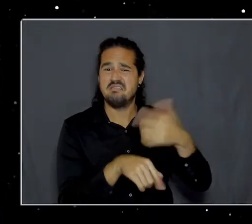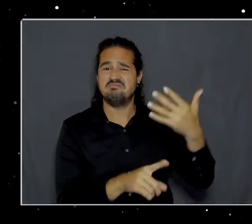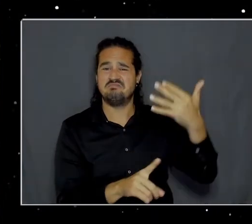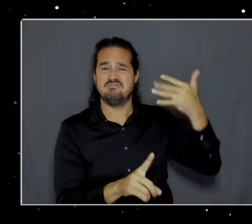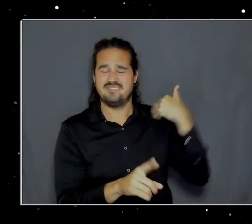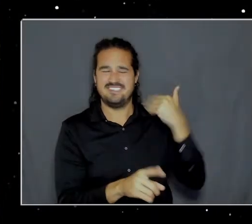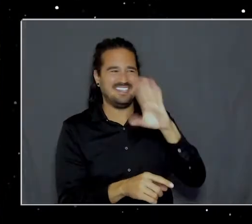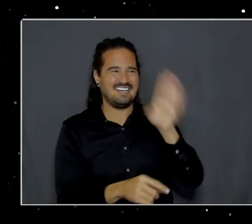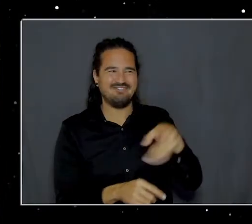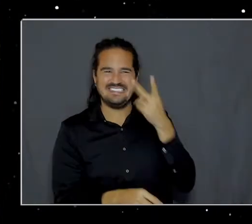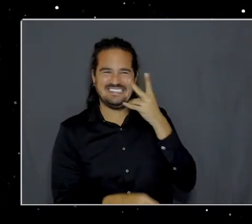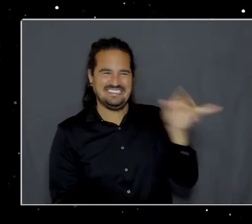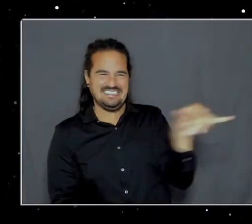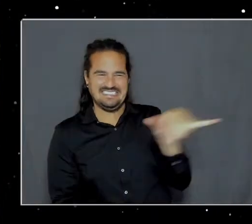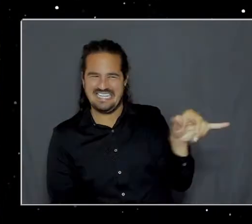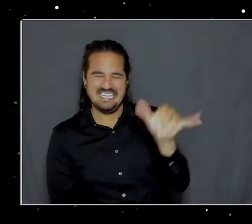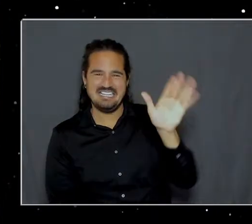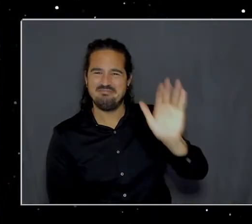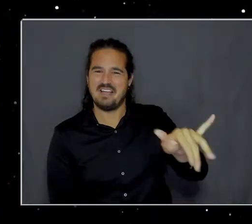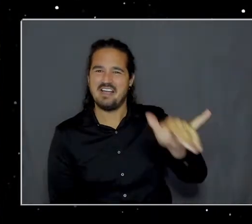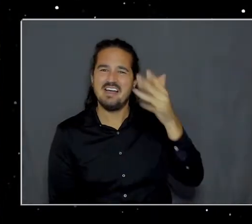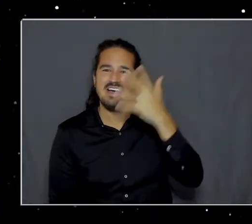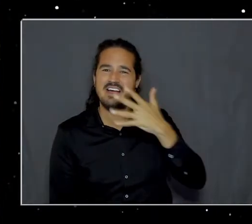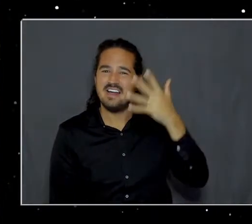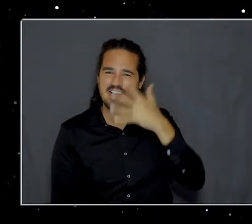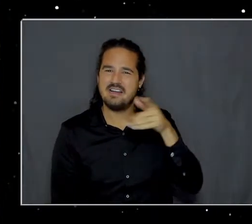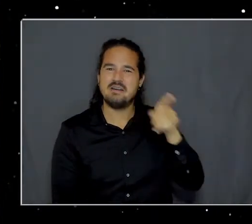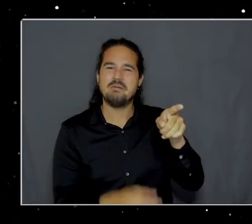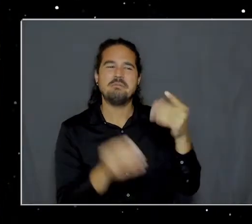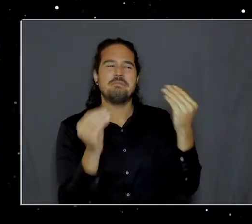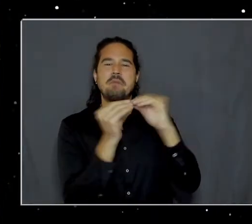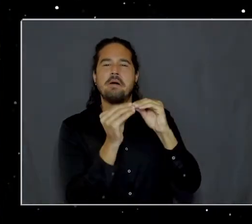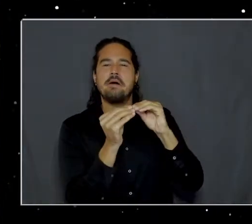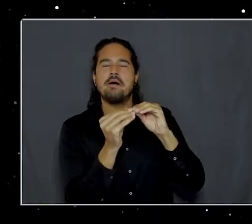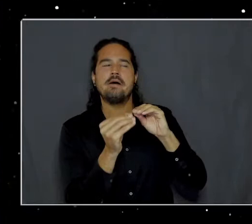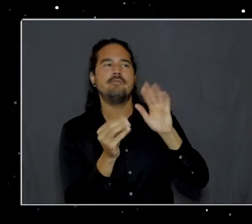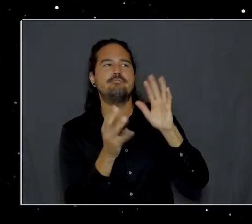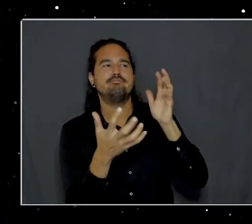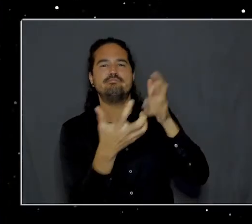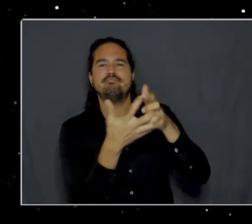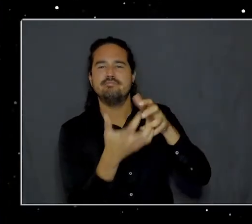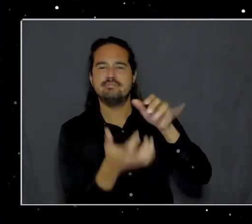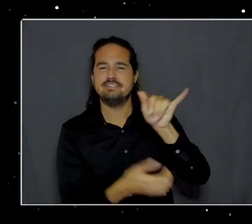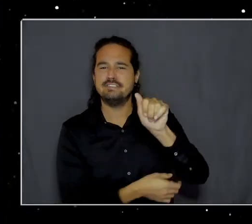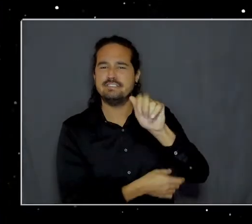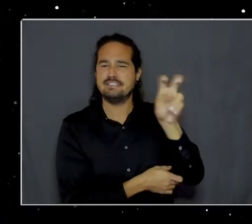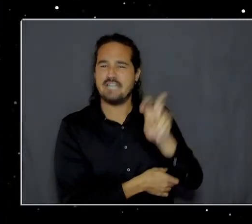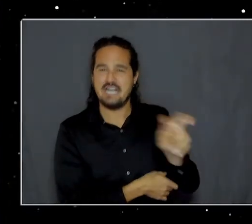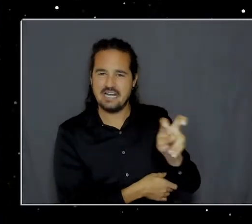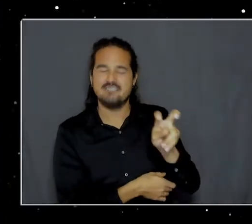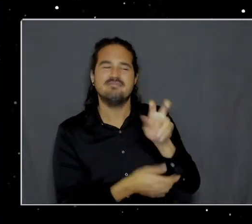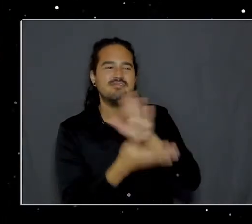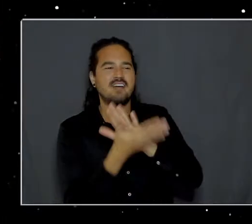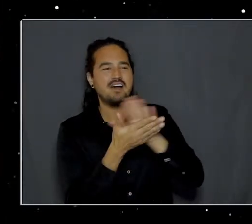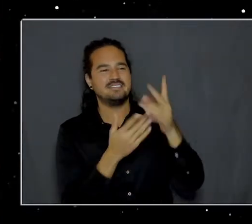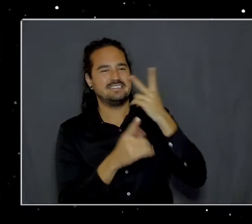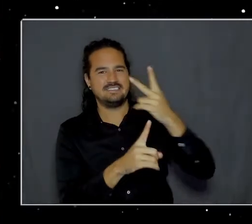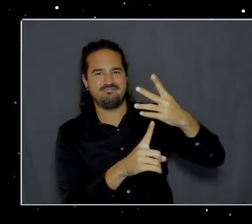ABSOLUTELY. EVERYTHING ABOUT IT WAS GOOD, MAN. I MEAN, SO I'VE BEEN TO VITOS A FEW TIMES AND I'VE NEVER LIKE, ONE HAD SEEN IT LOOK THAT WAY EXACTLY BECAUSE I FEEL LIKE IT'S